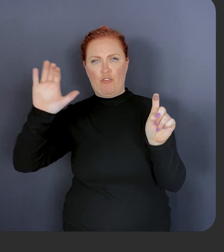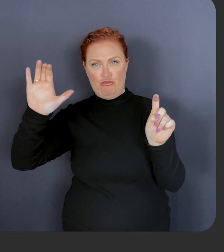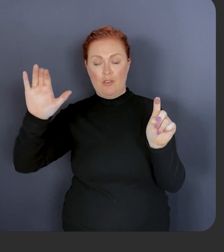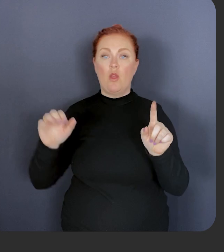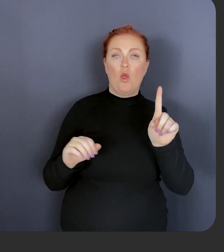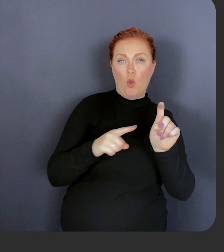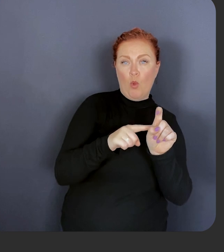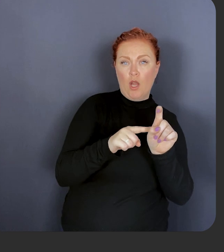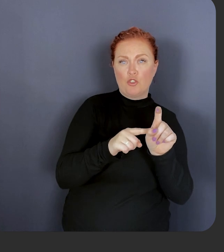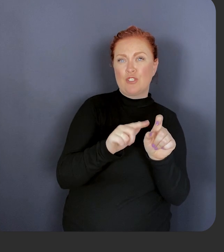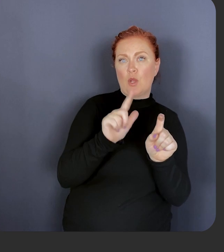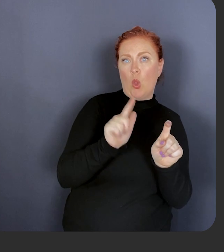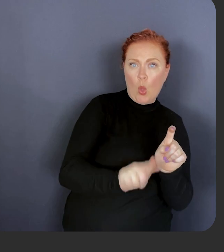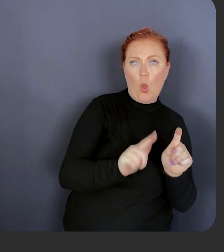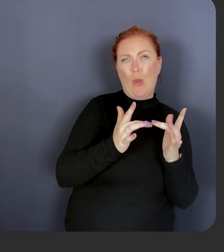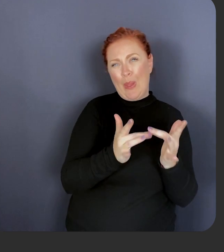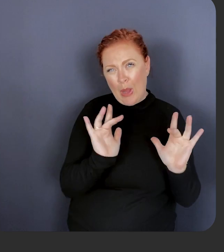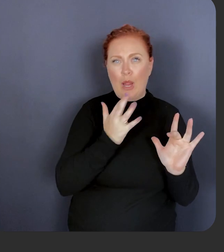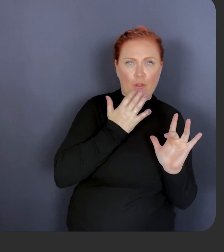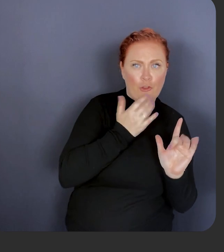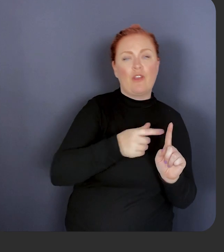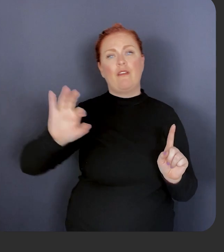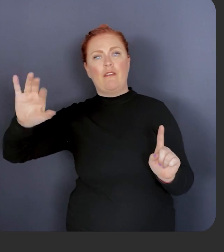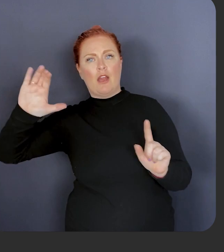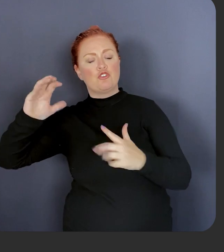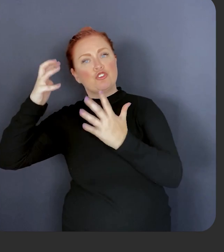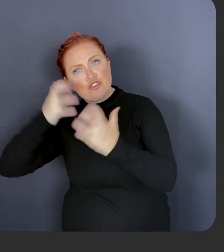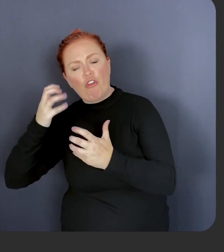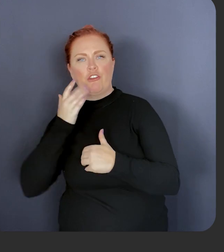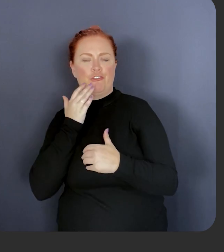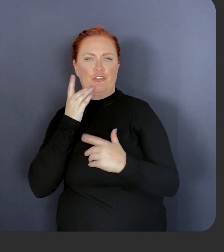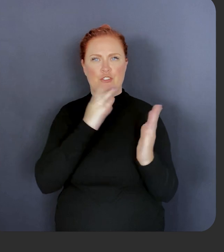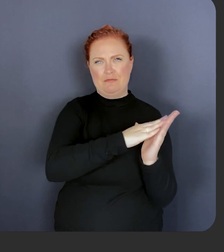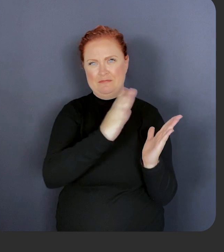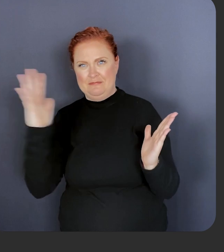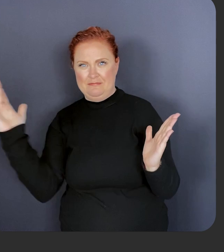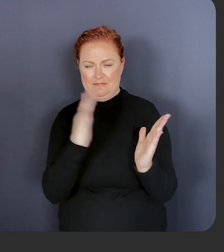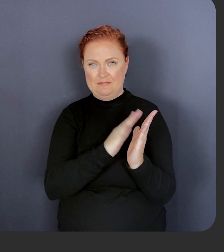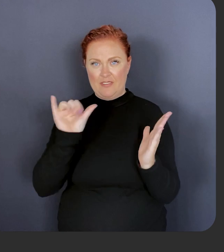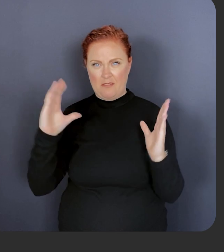with 100 being the lightest and 900 being the darkest.